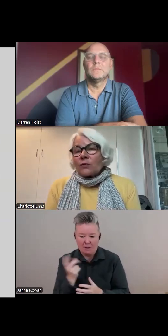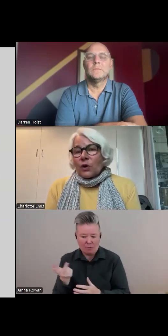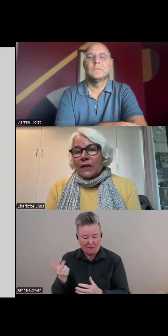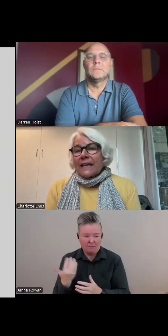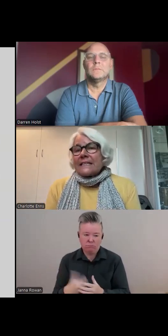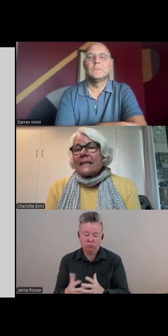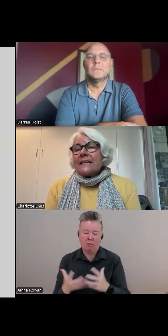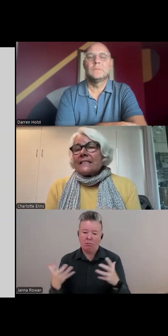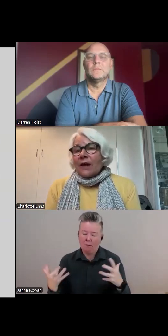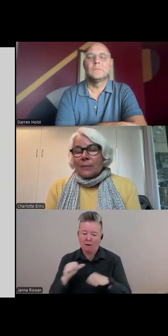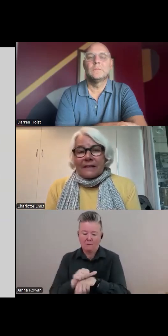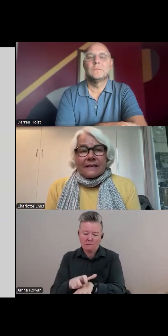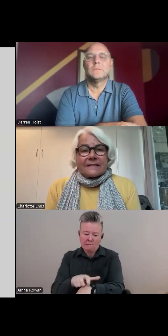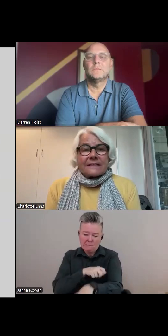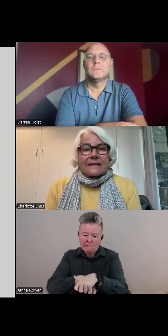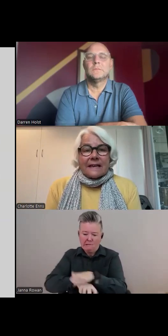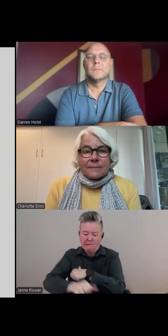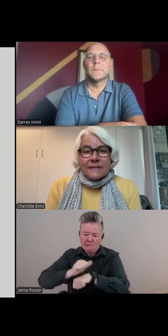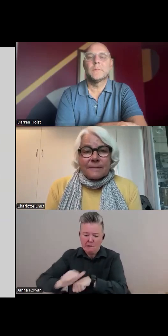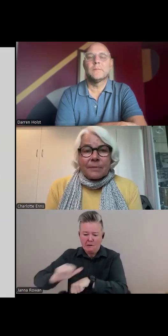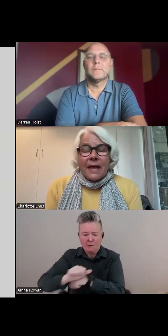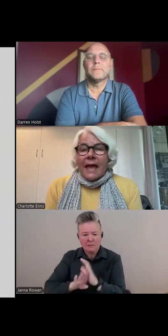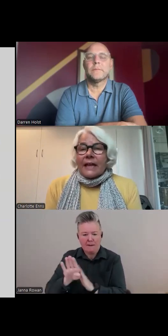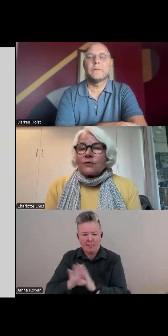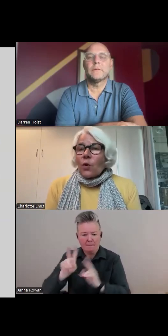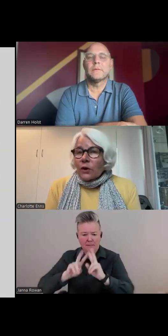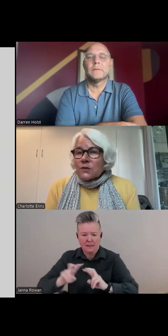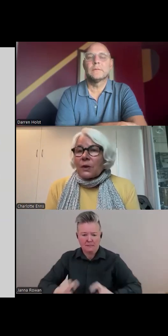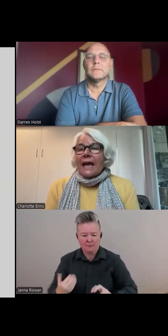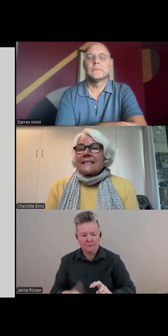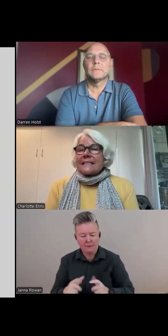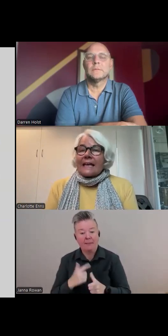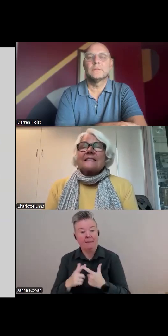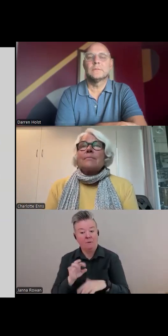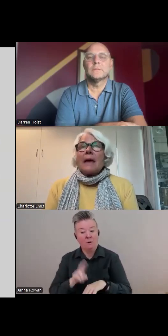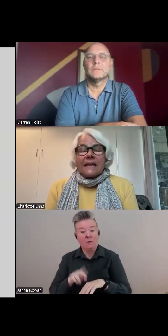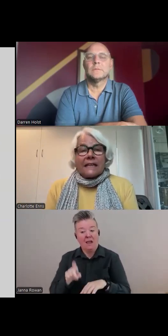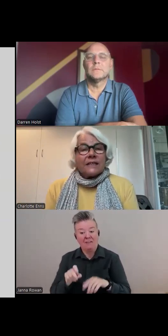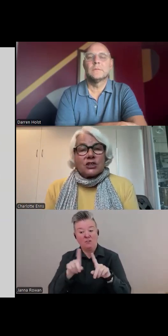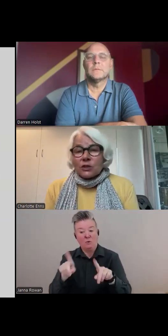in developing this assessment. And of course, we had to test many children